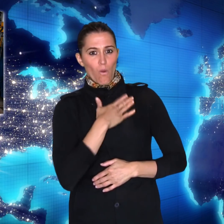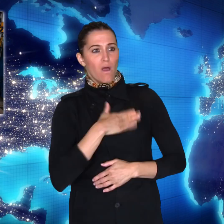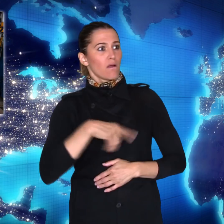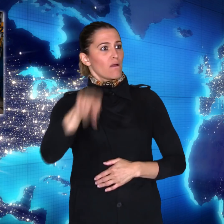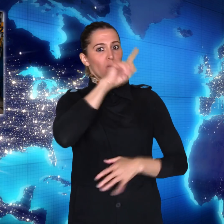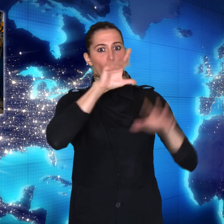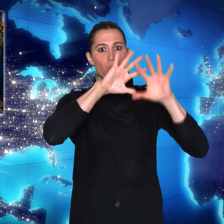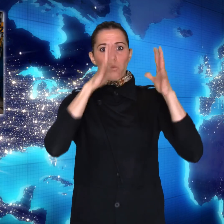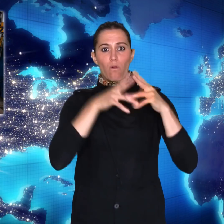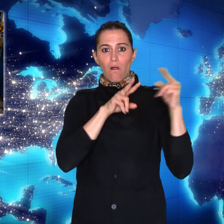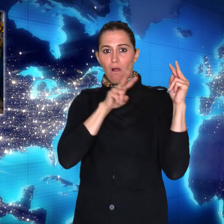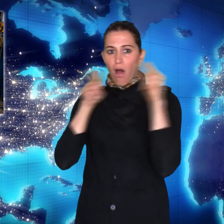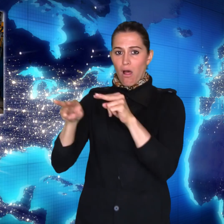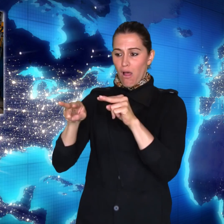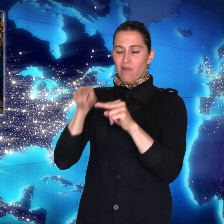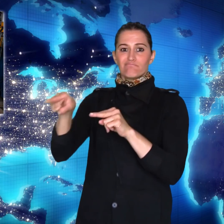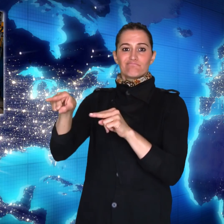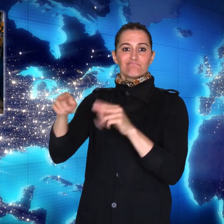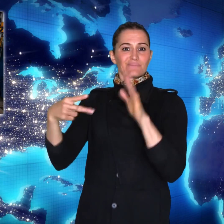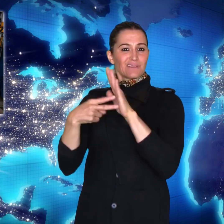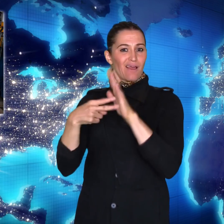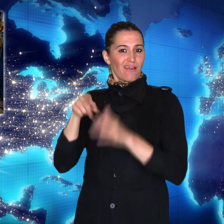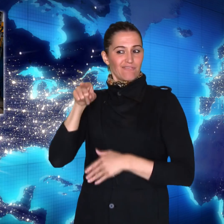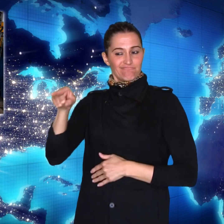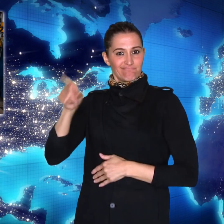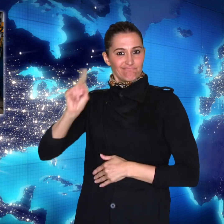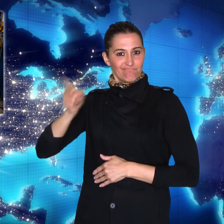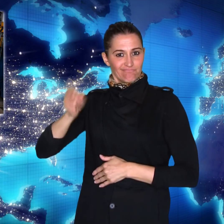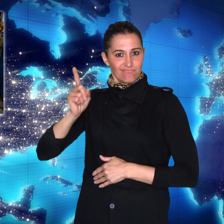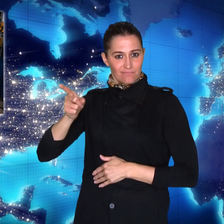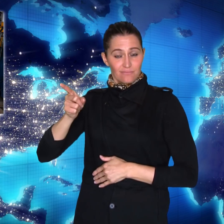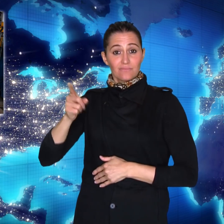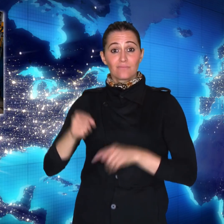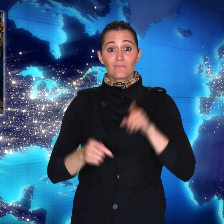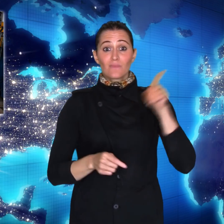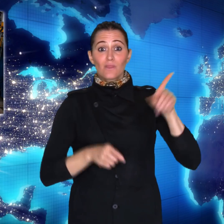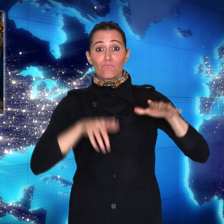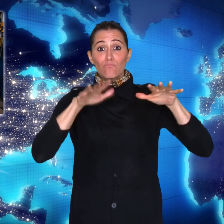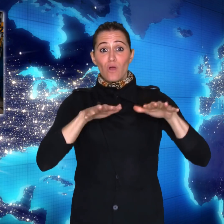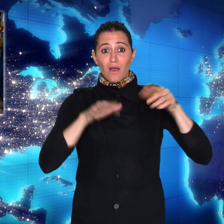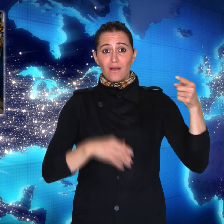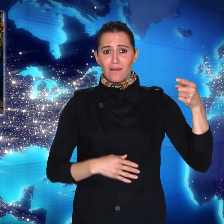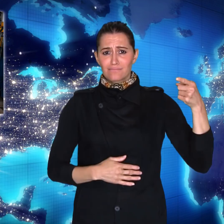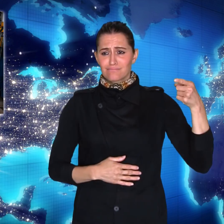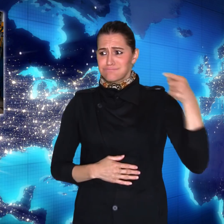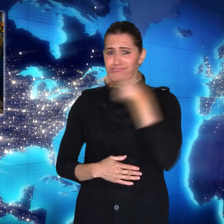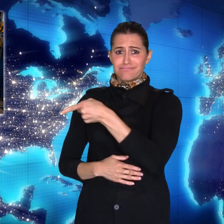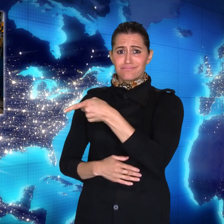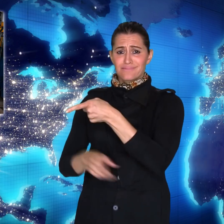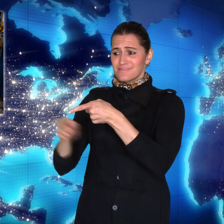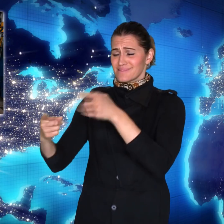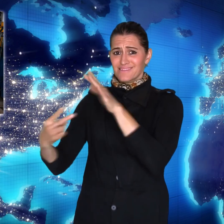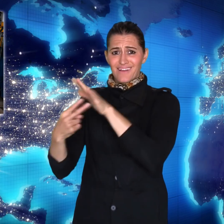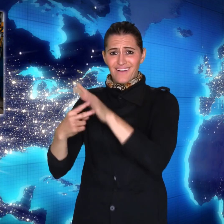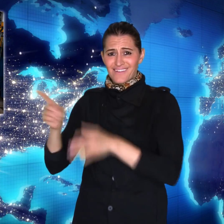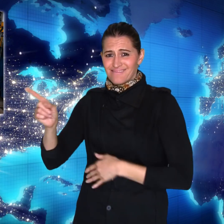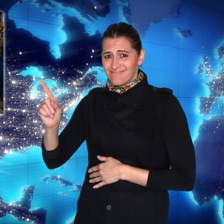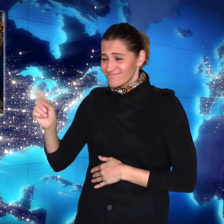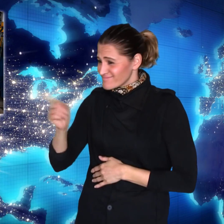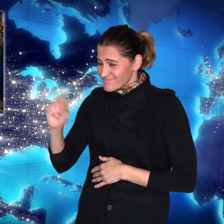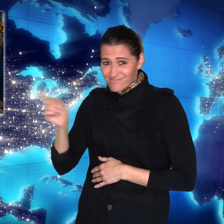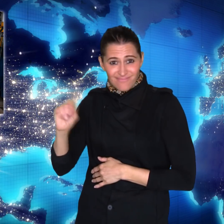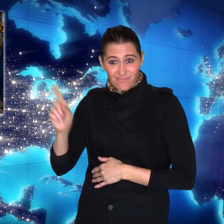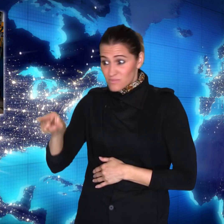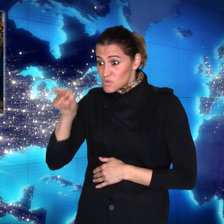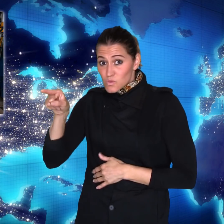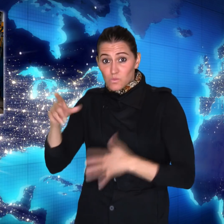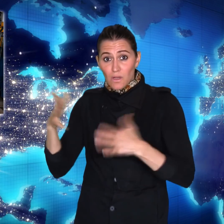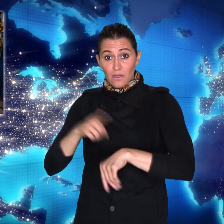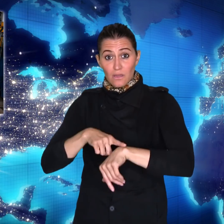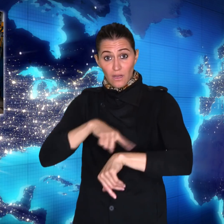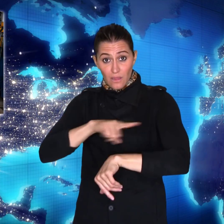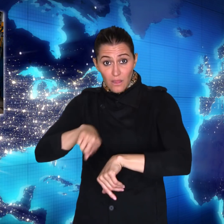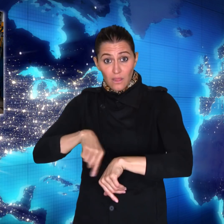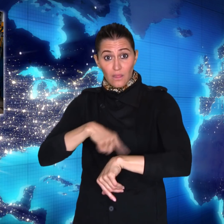Britain claimed Syria delayed the